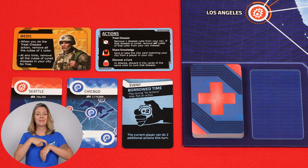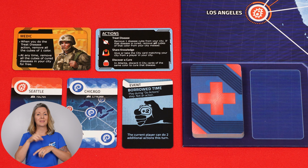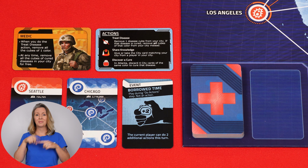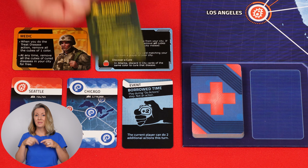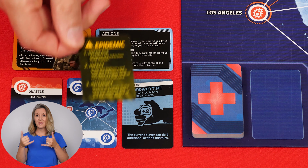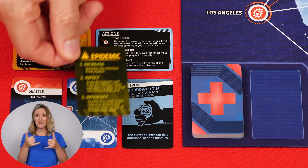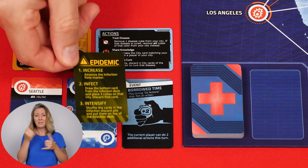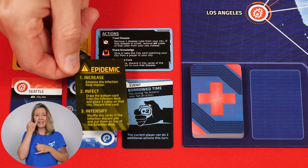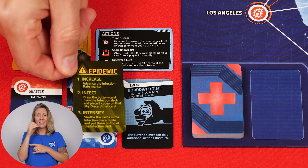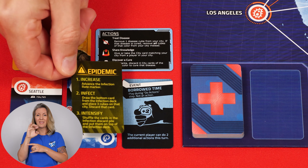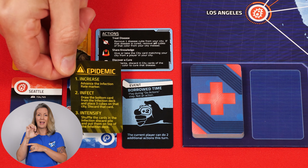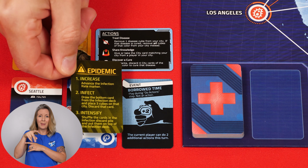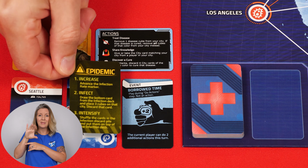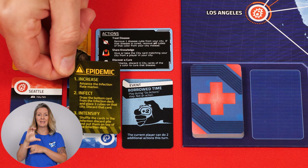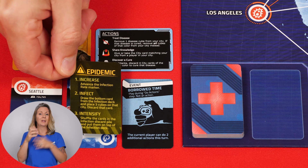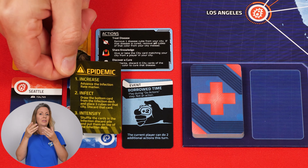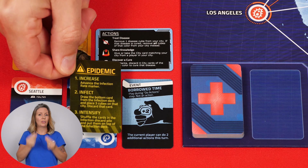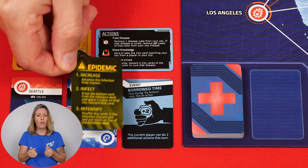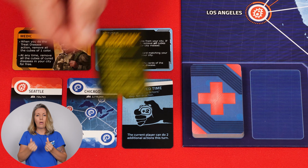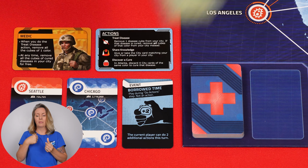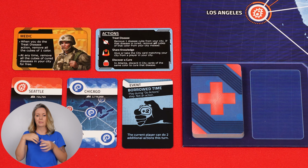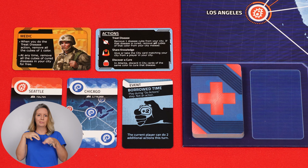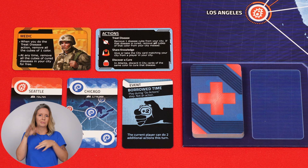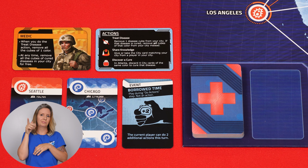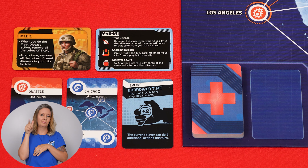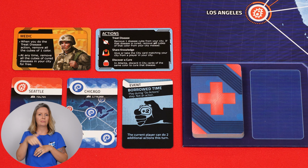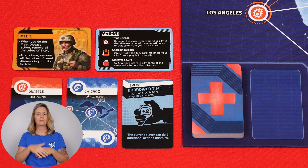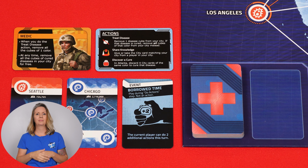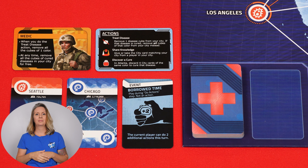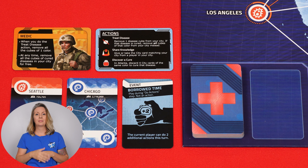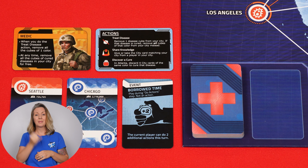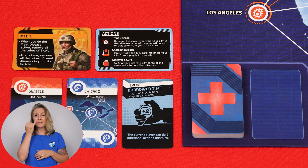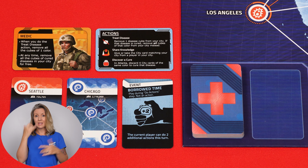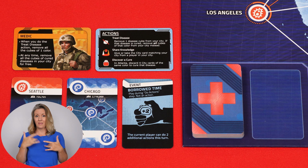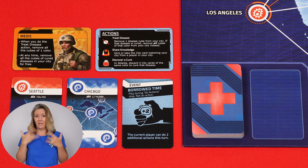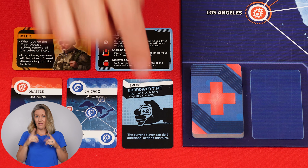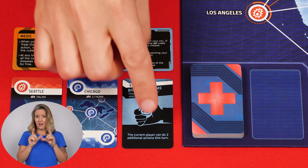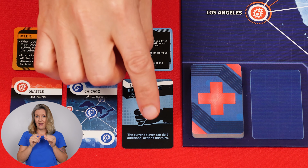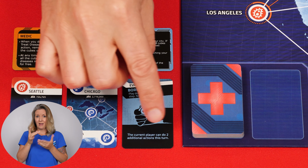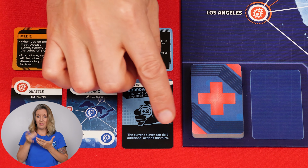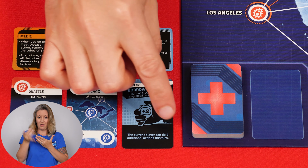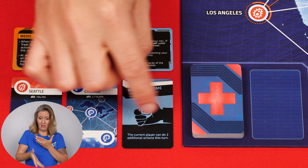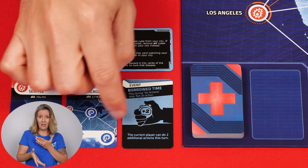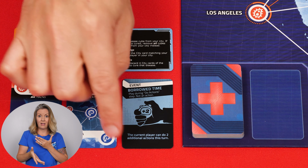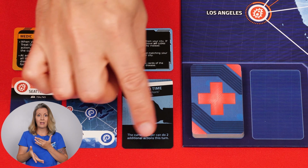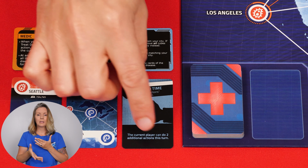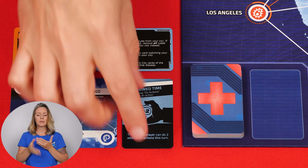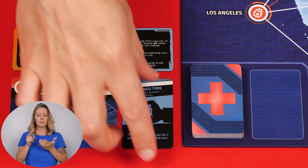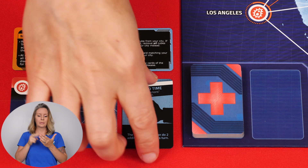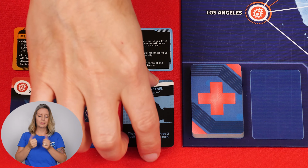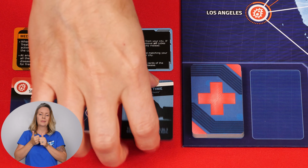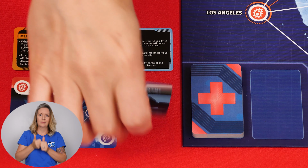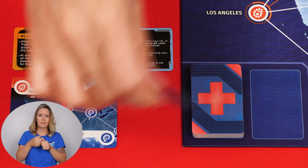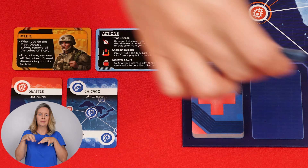resolving another card, such as an epidemic, which we’ll learn about in a minute. When you are playing an event though, just follow the written instructions on it, and then place